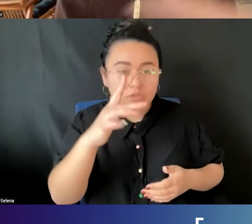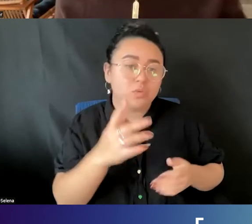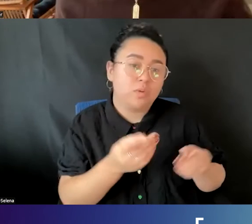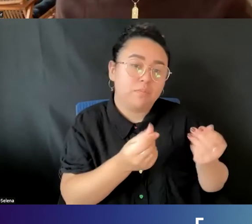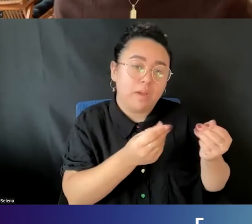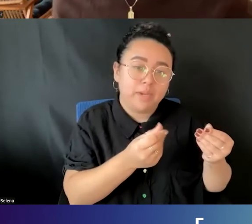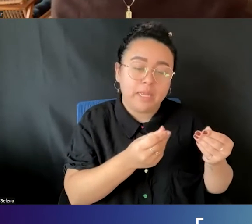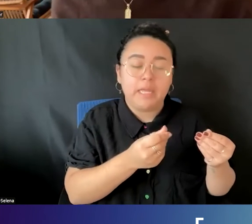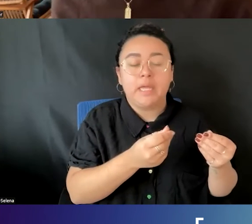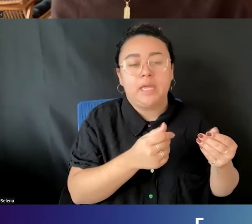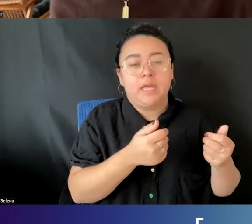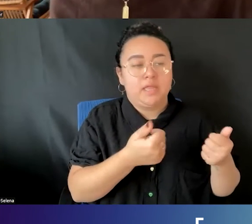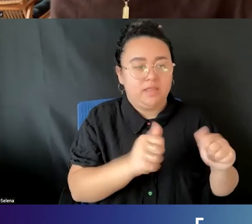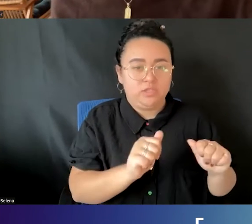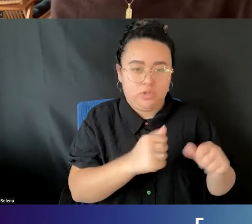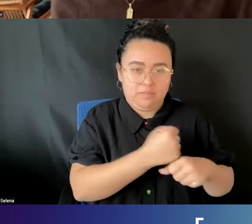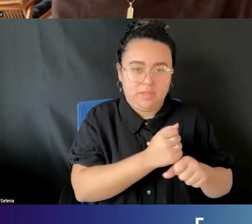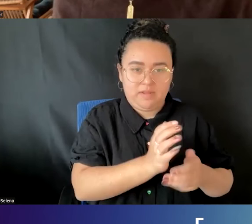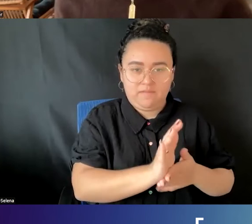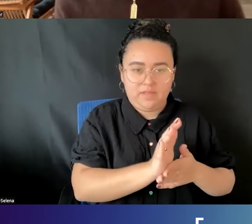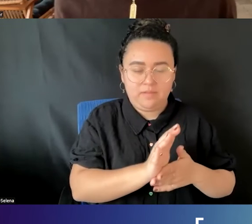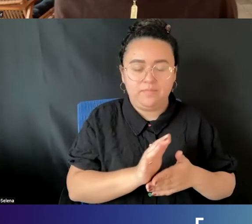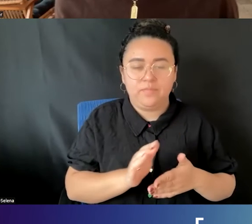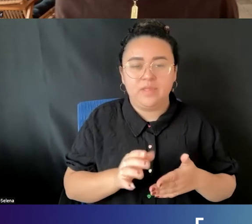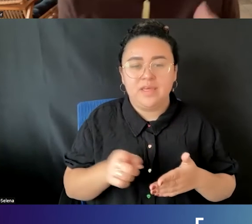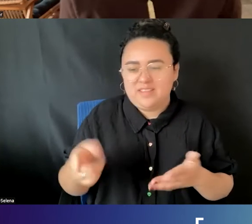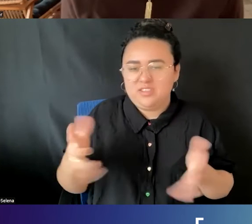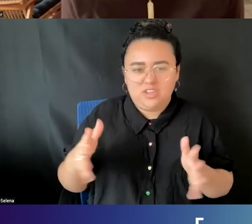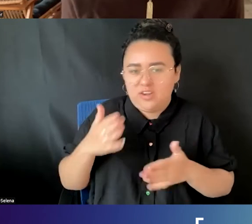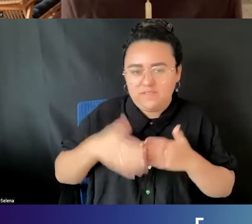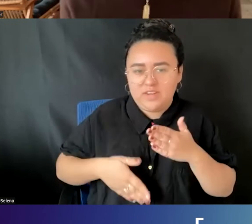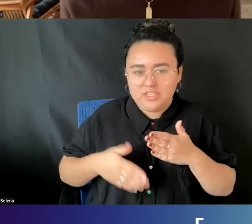And we just need these ten interview subjects to speak to it. It's easier. It's like less of a risk.